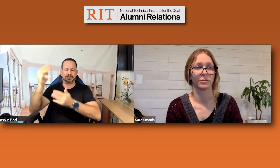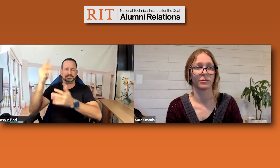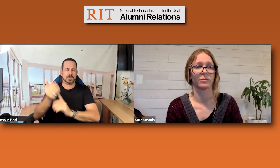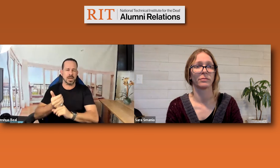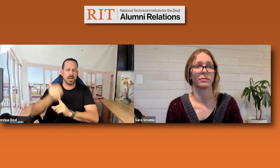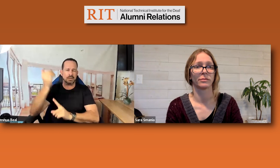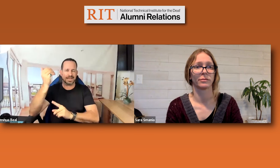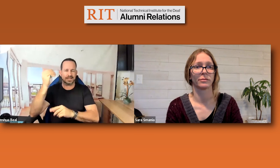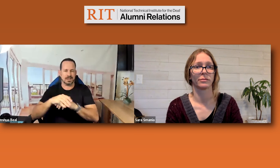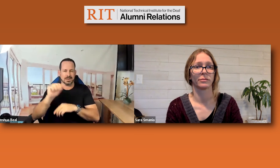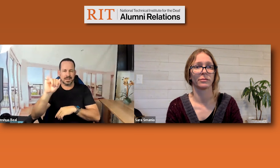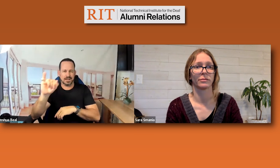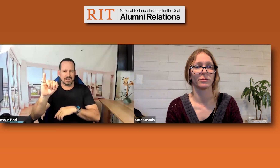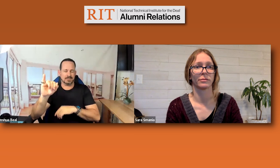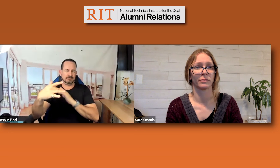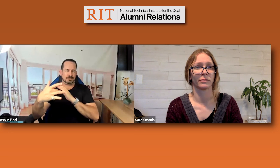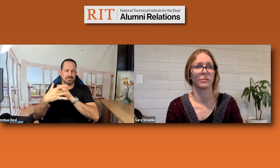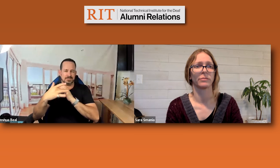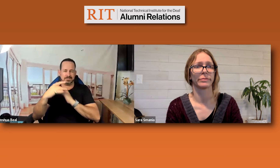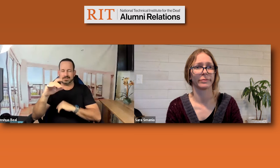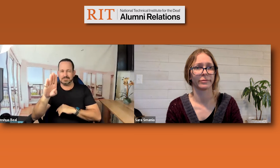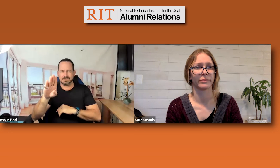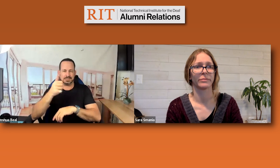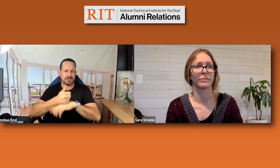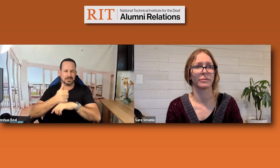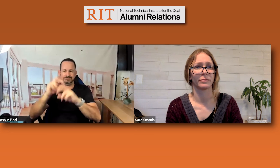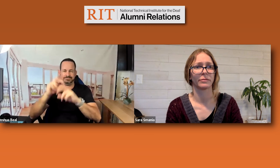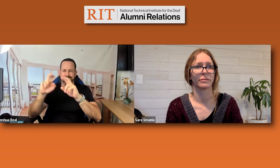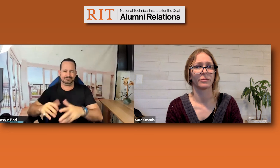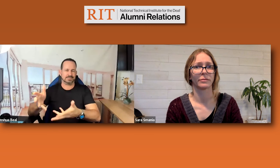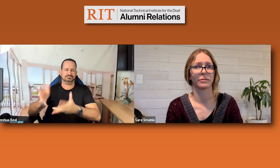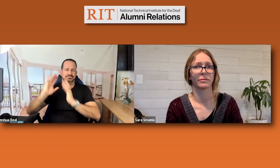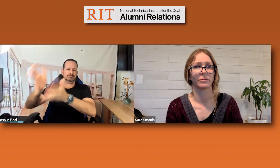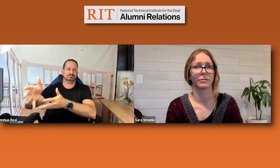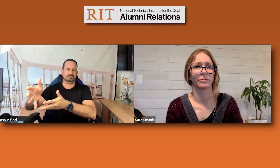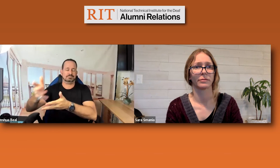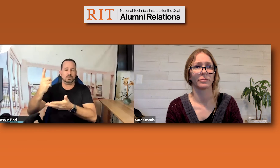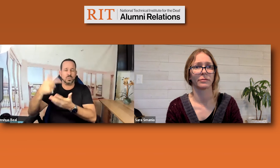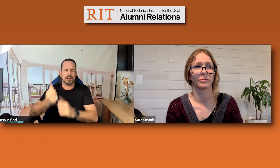and trying to figure out what was the best place to put money.